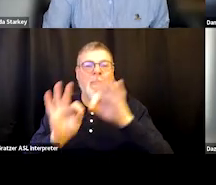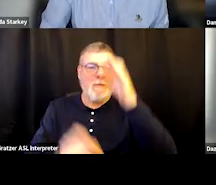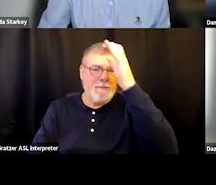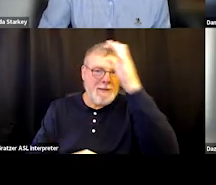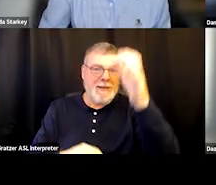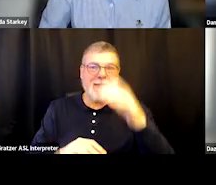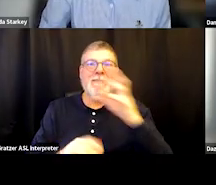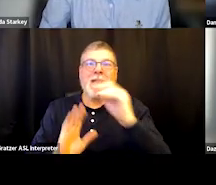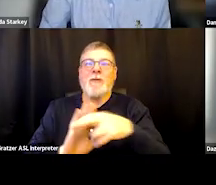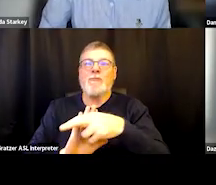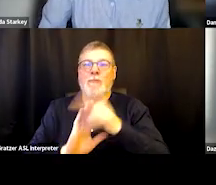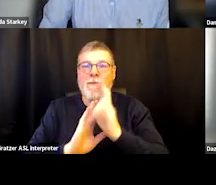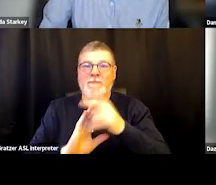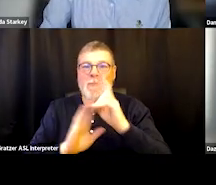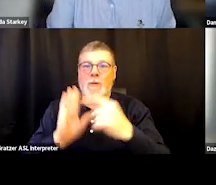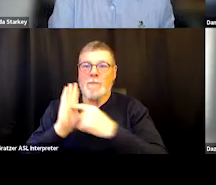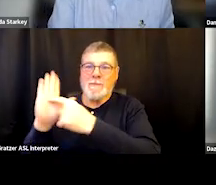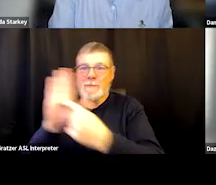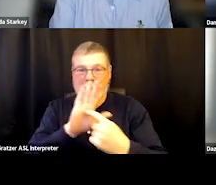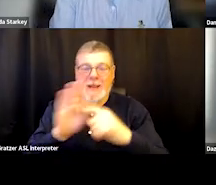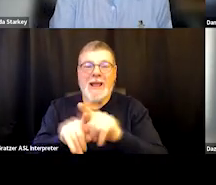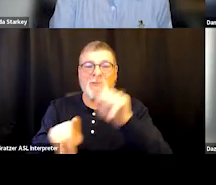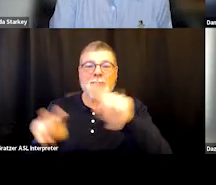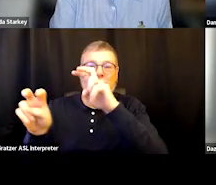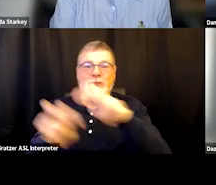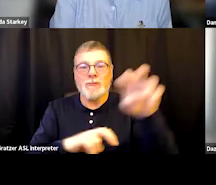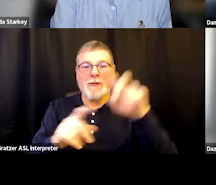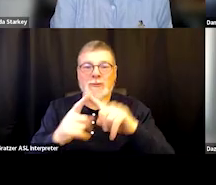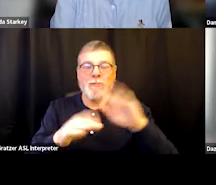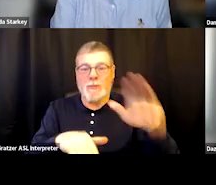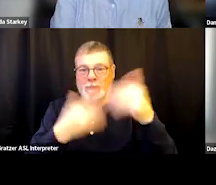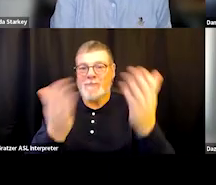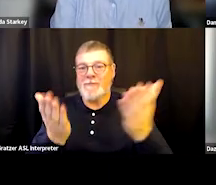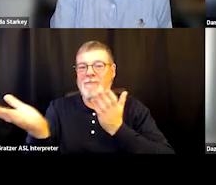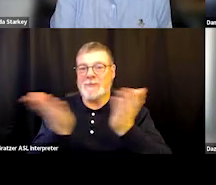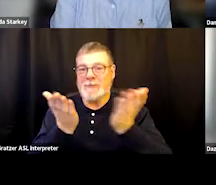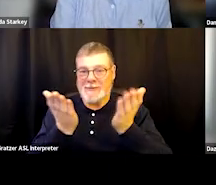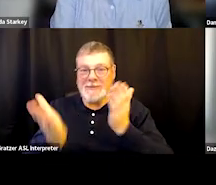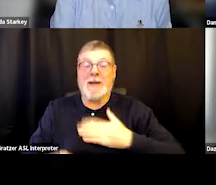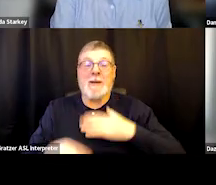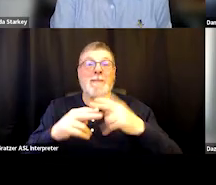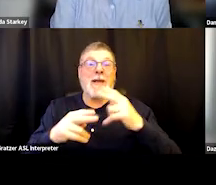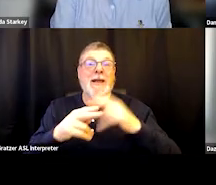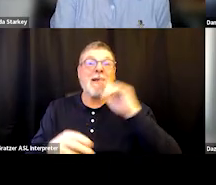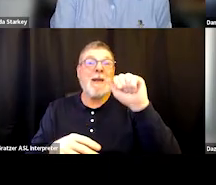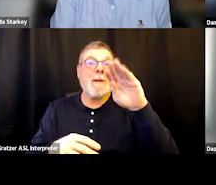and review the SOAR model as you transition into providing services. My name is Amanda Starkey,